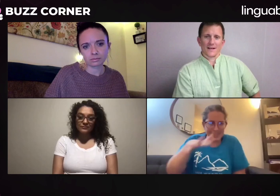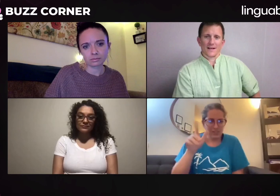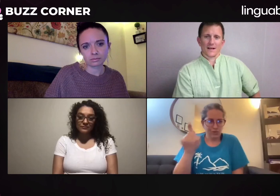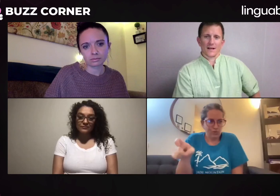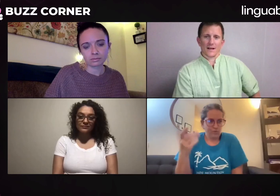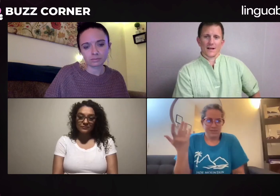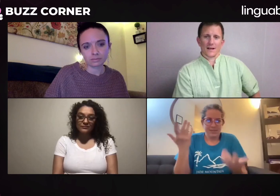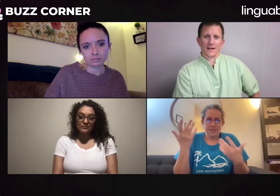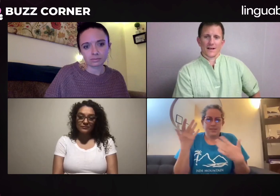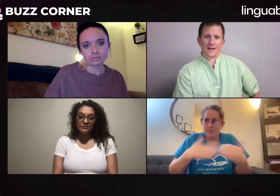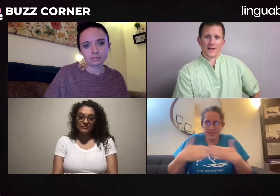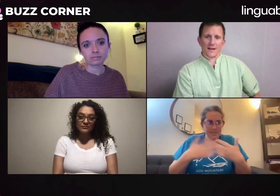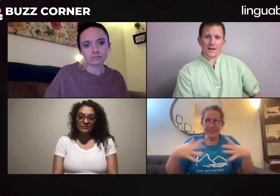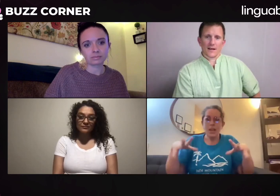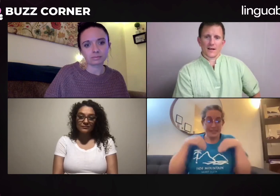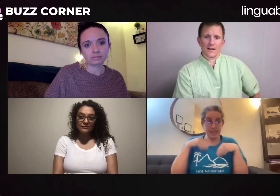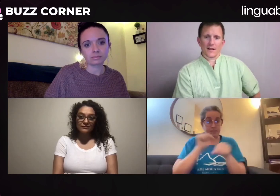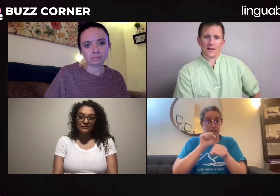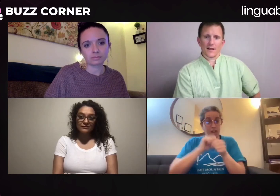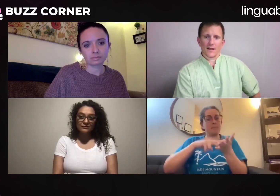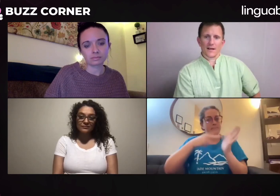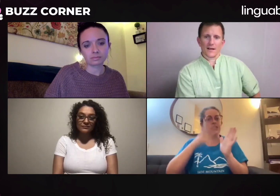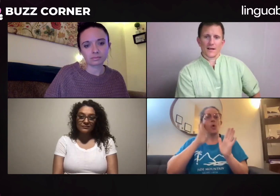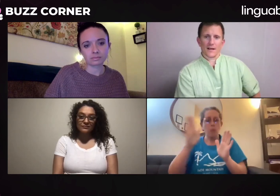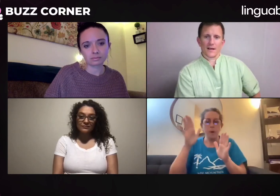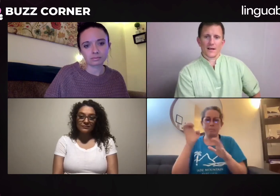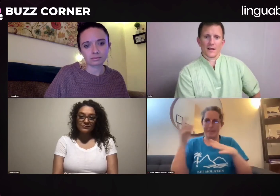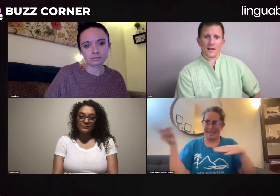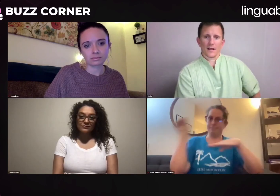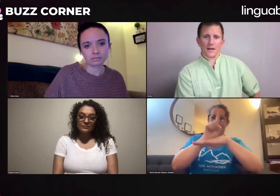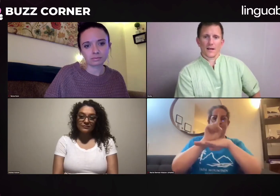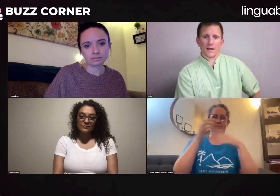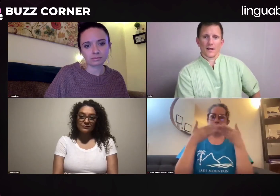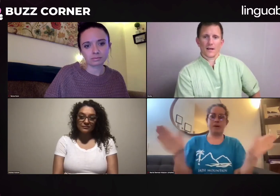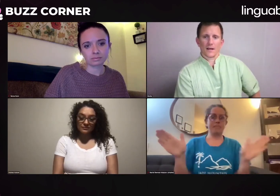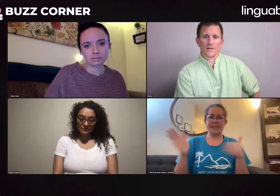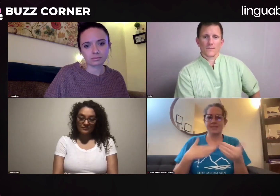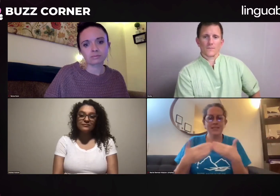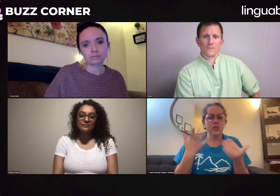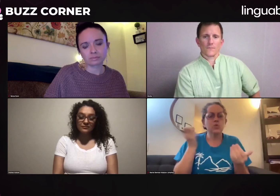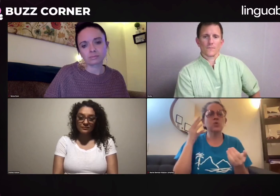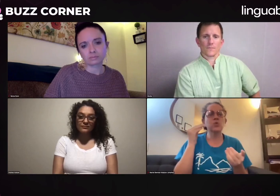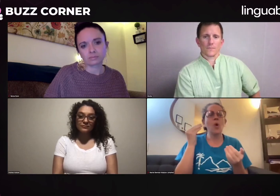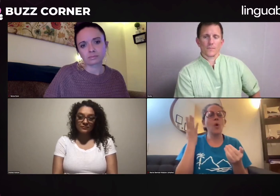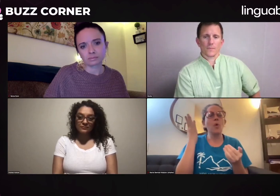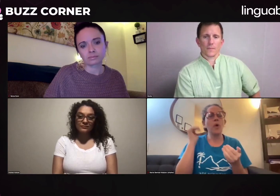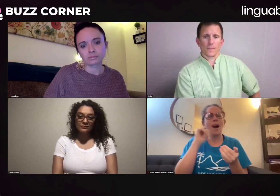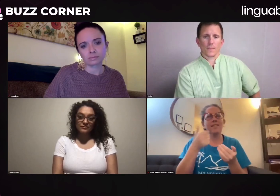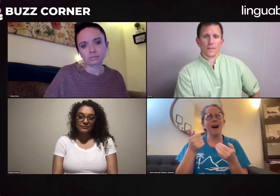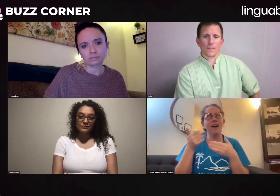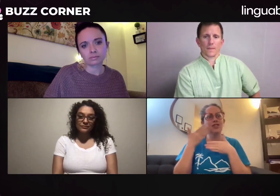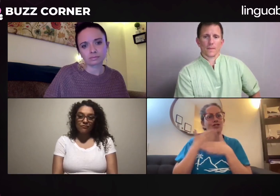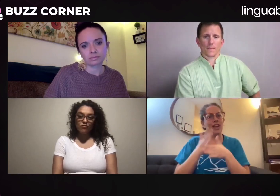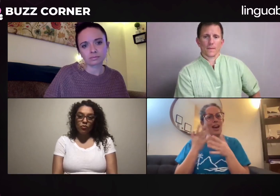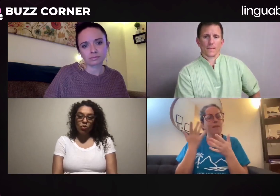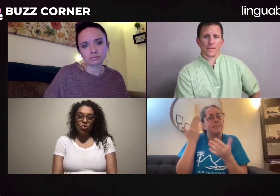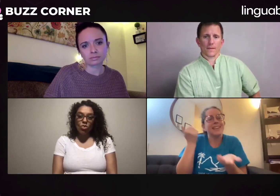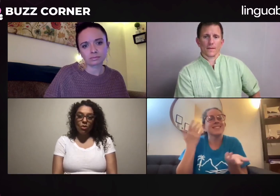in a public space and they are part of that assignment. And it is public. It's it's not confidential in a direct sense.